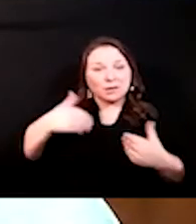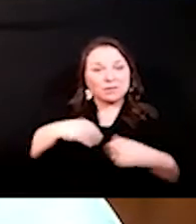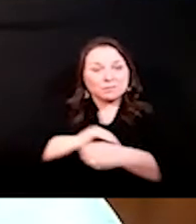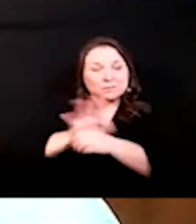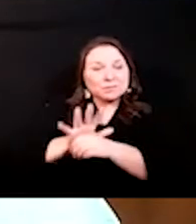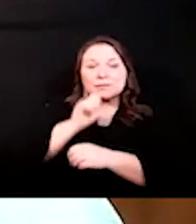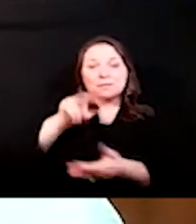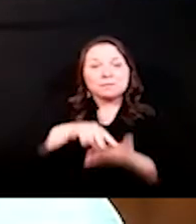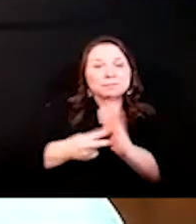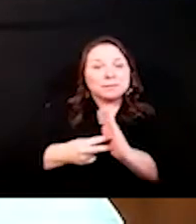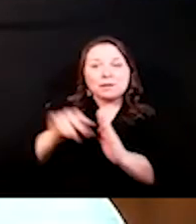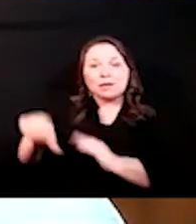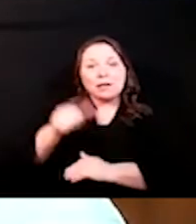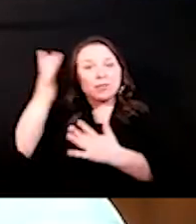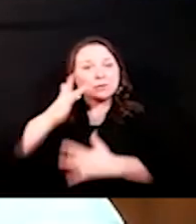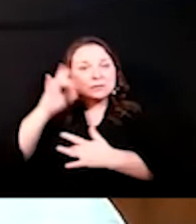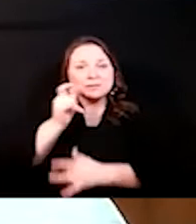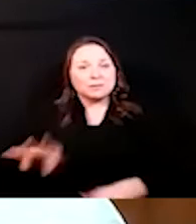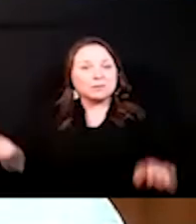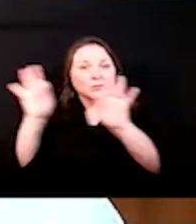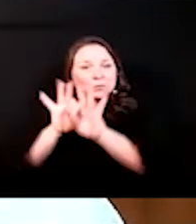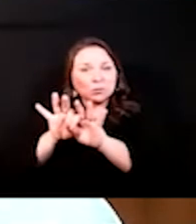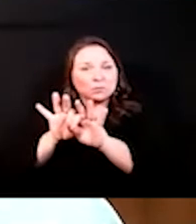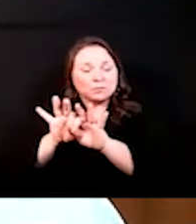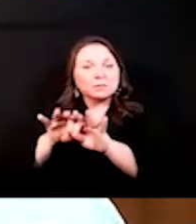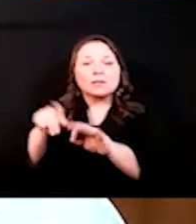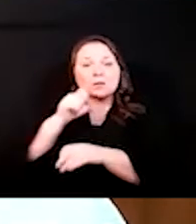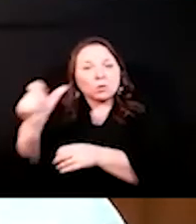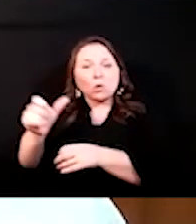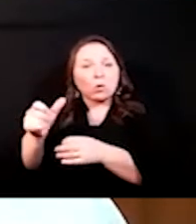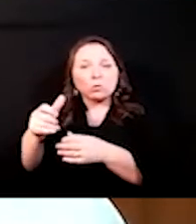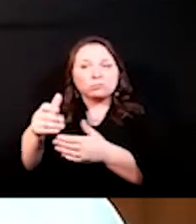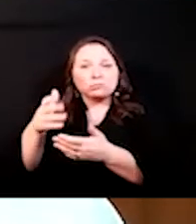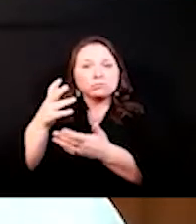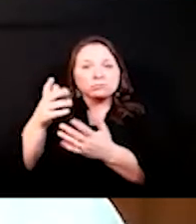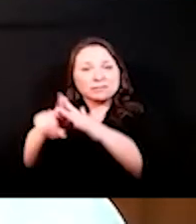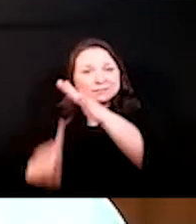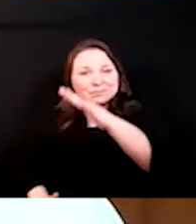PANDEMIC, IT DOESN'T MEAN THAT OTHER DISEASES AND ILLNESSES